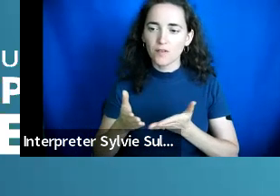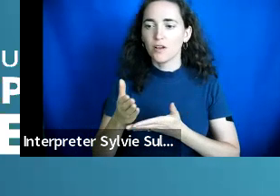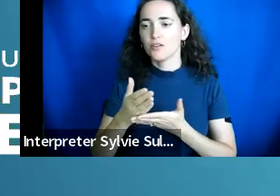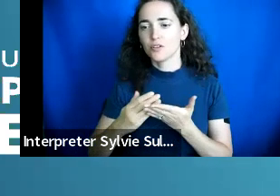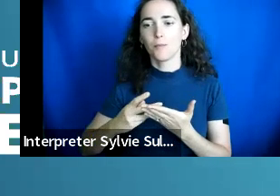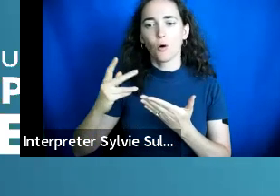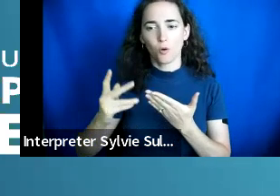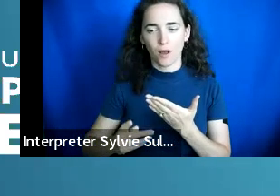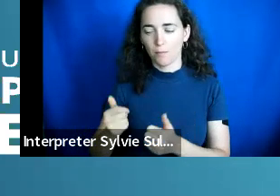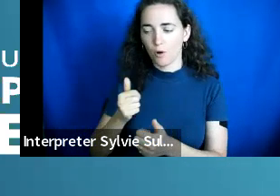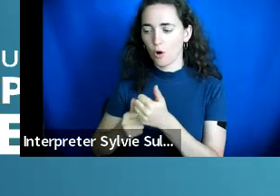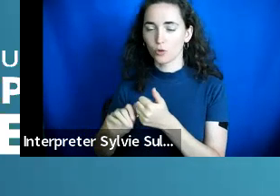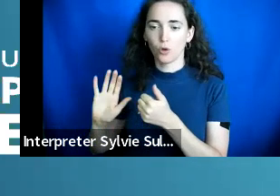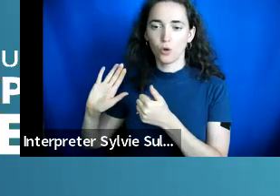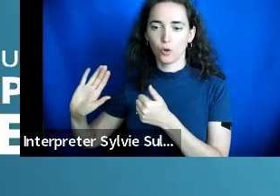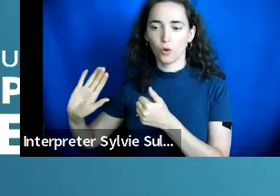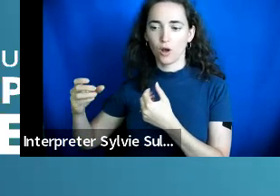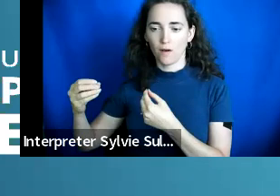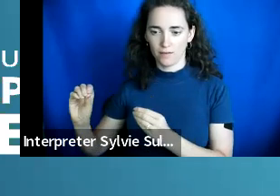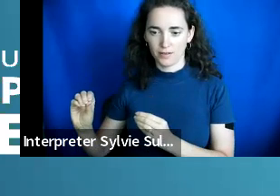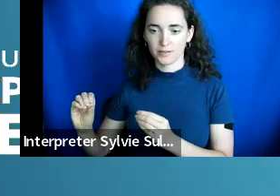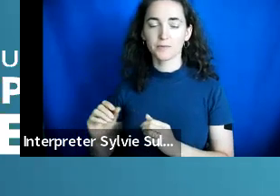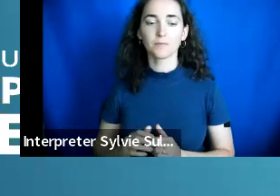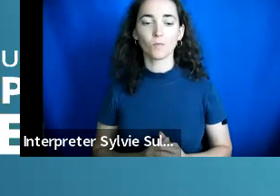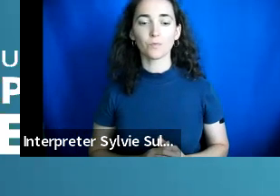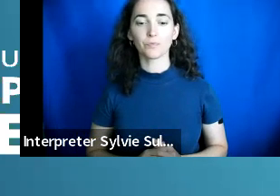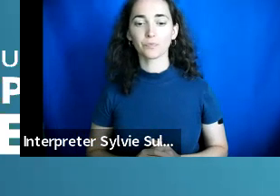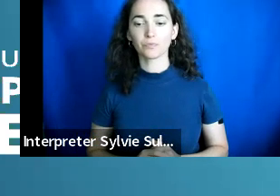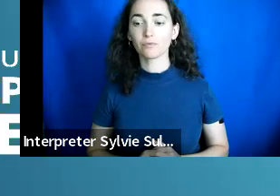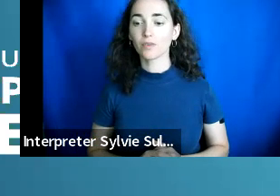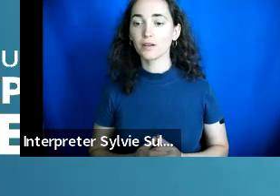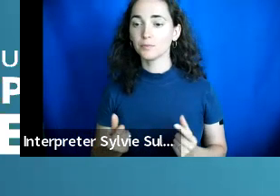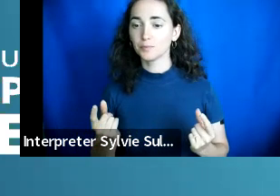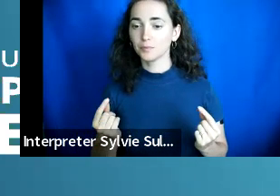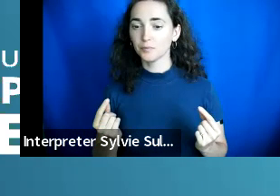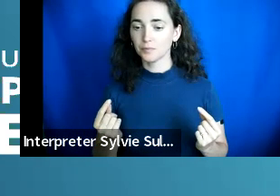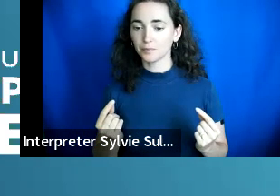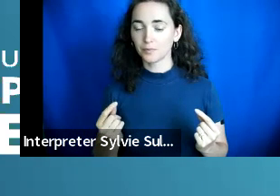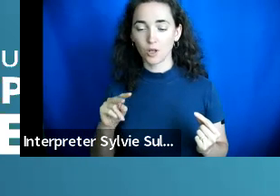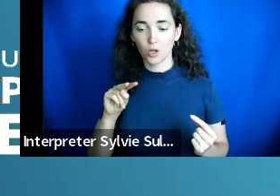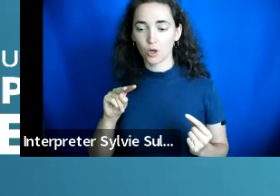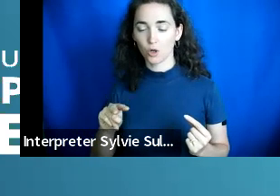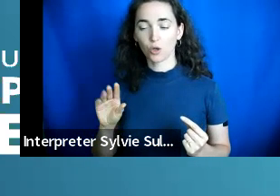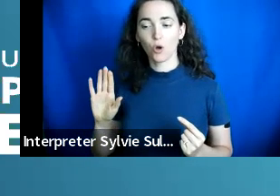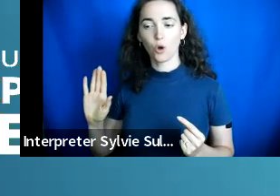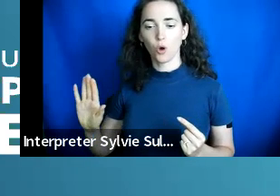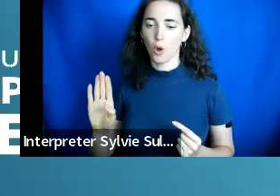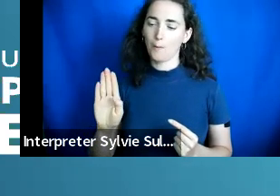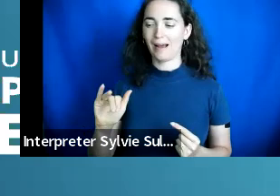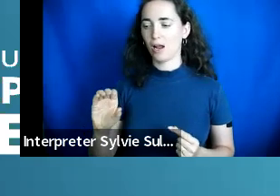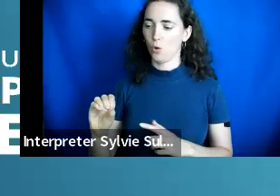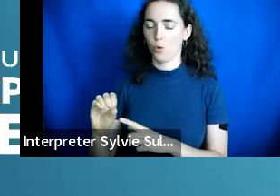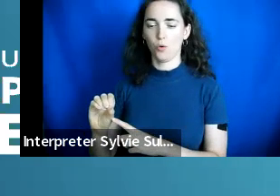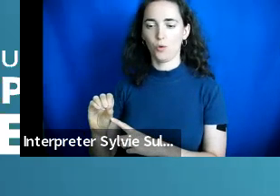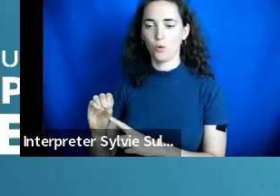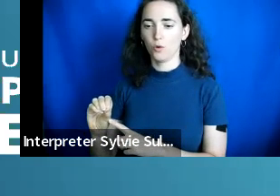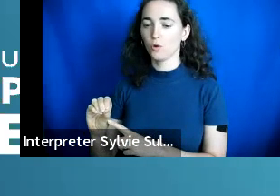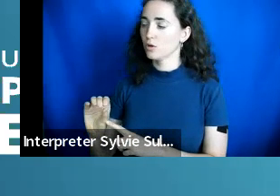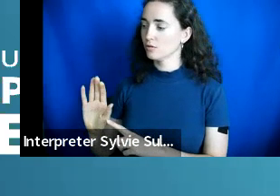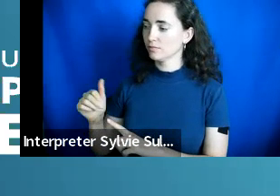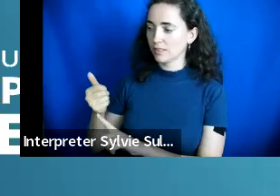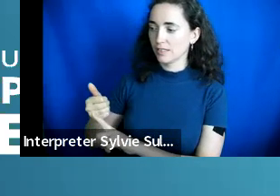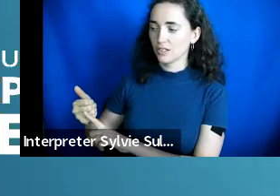In their respective offices, and you can look at the bios for a complete list of of their bios.